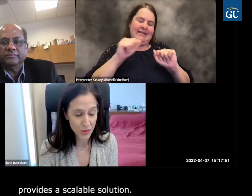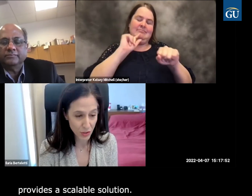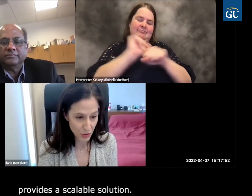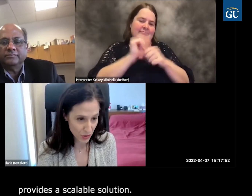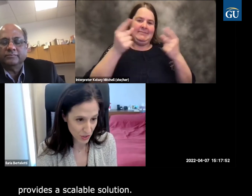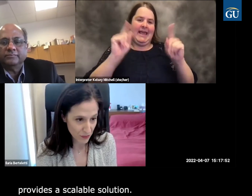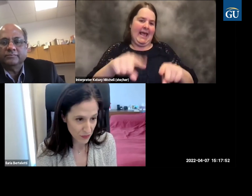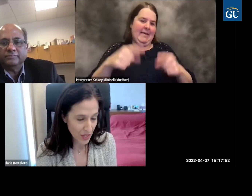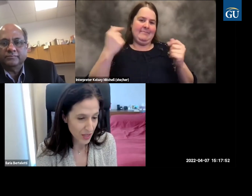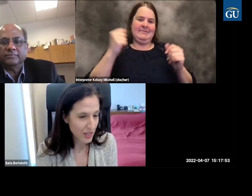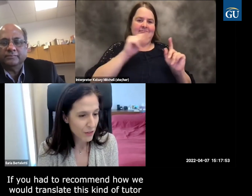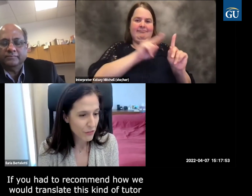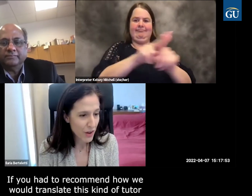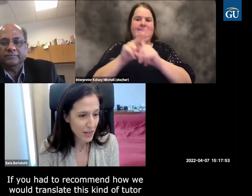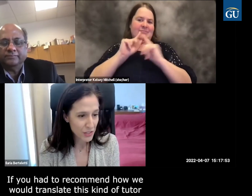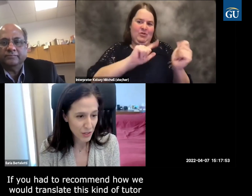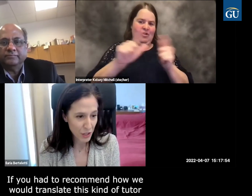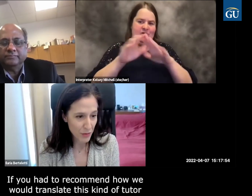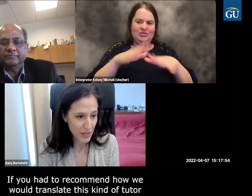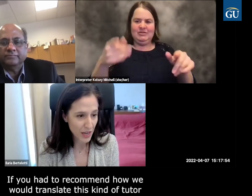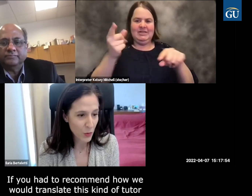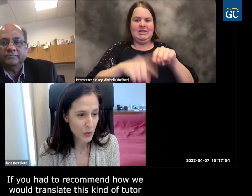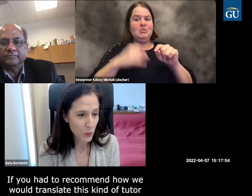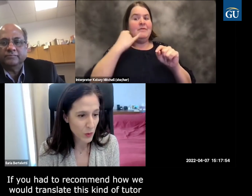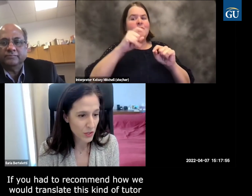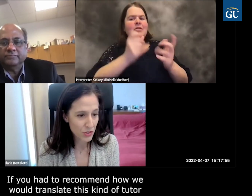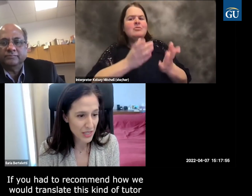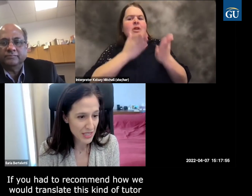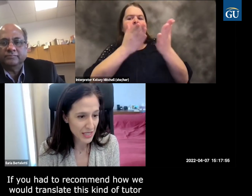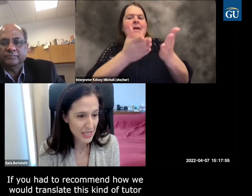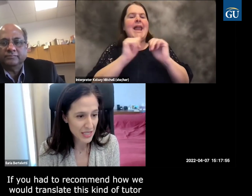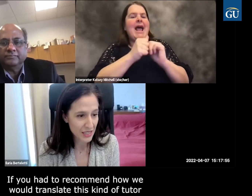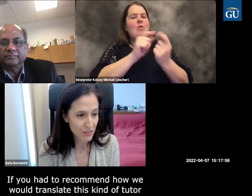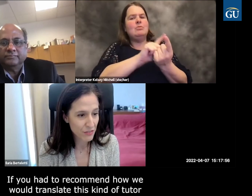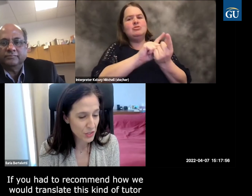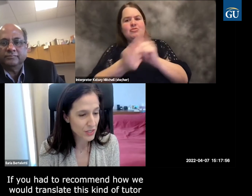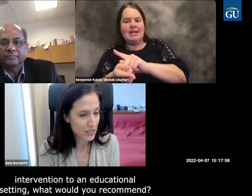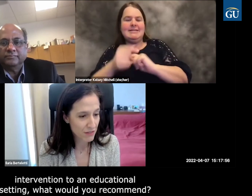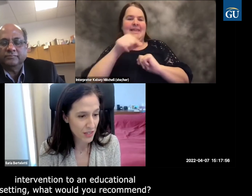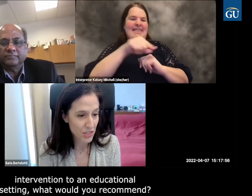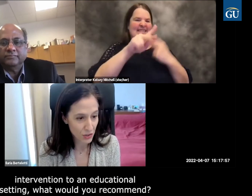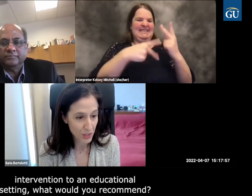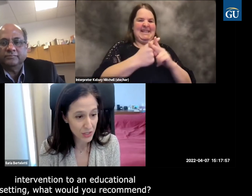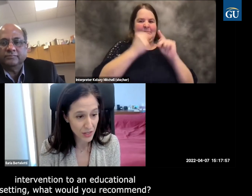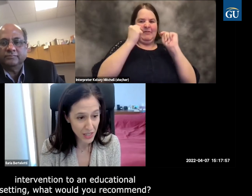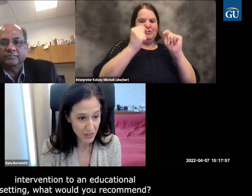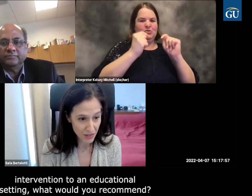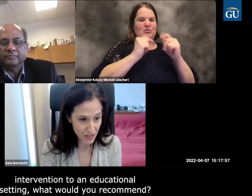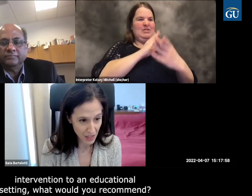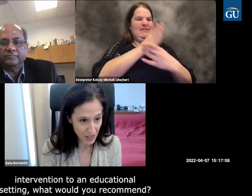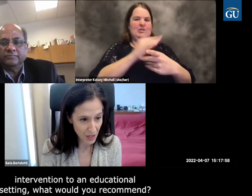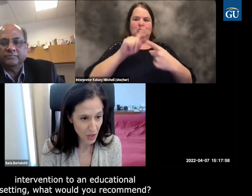solution if you had to recommend how we would translate this kind of future